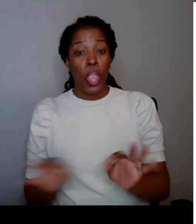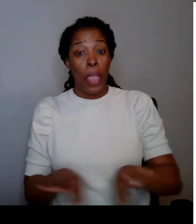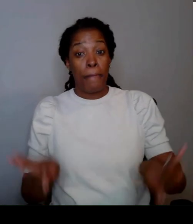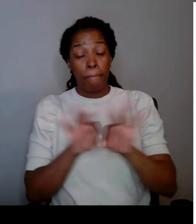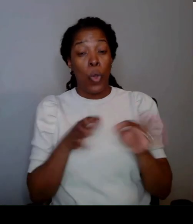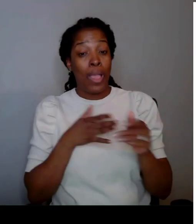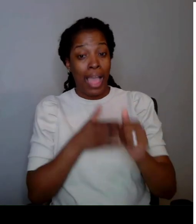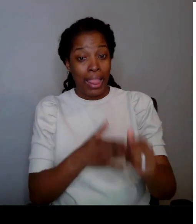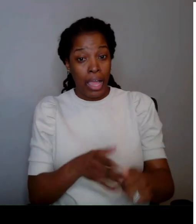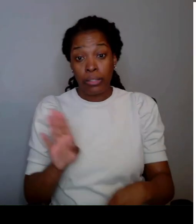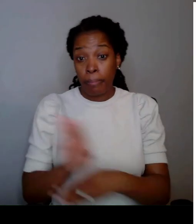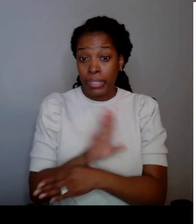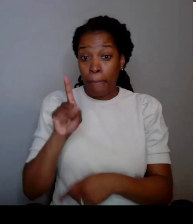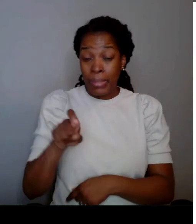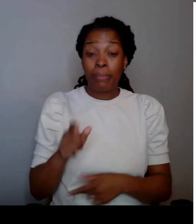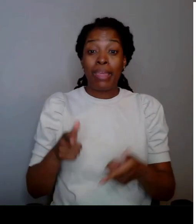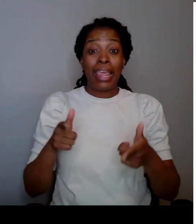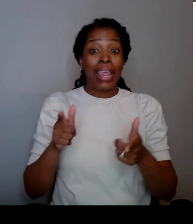Must be your primary income source.